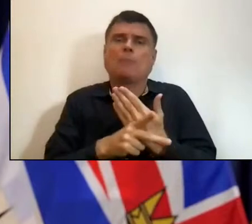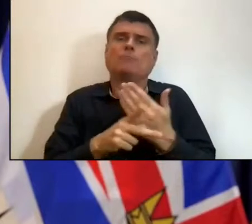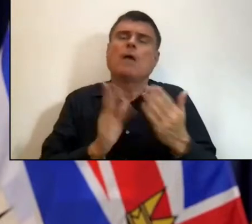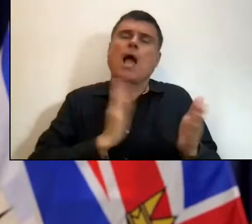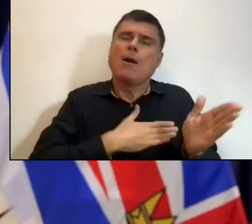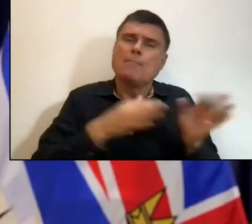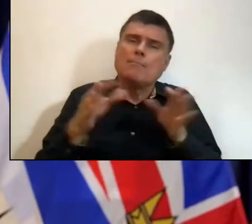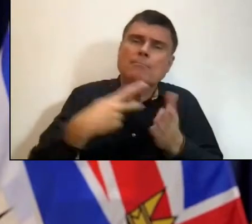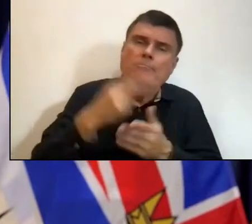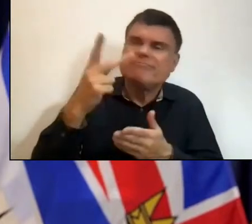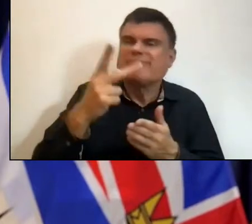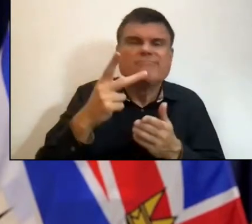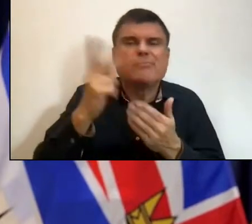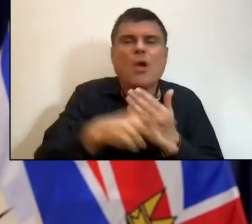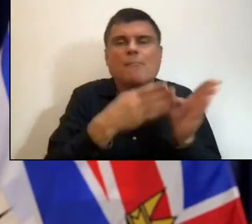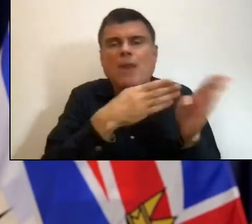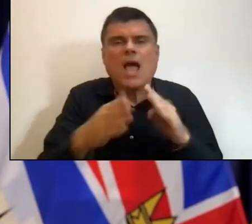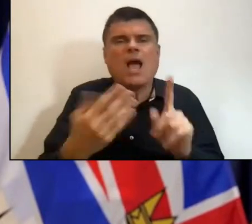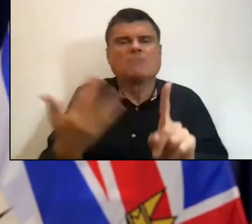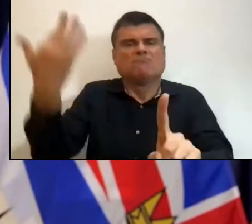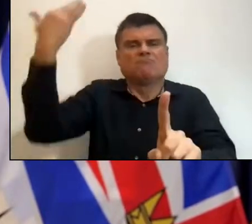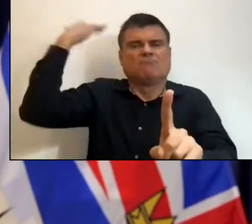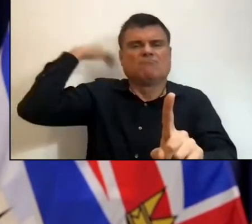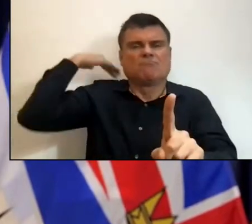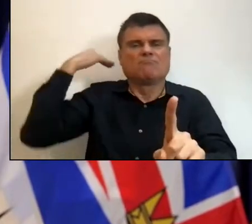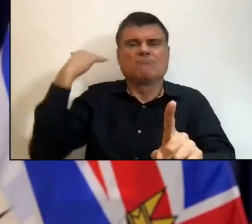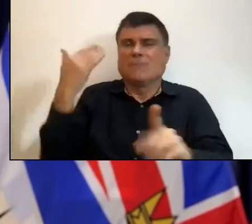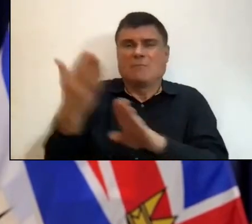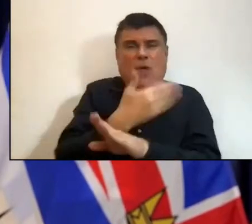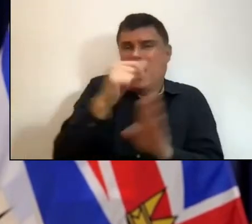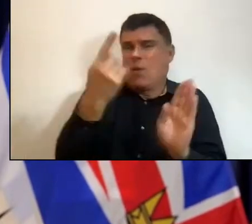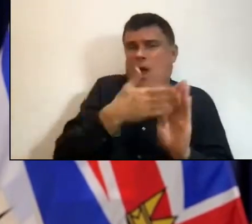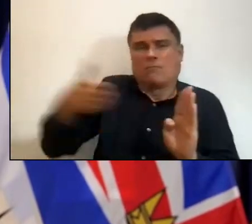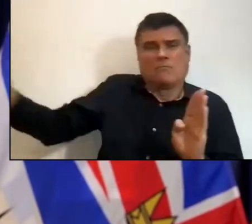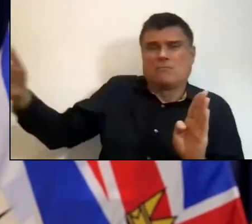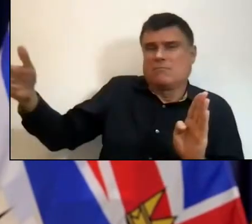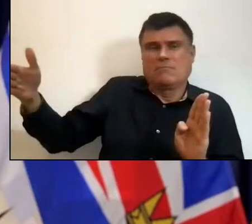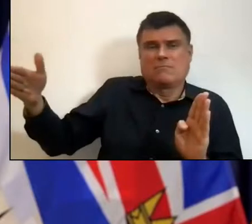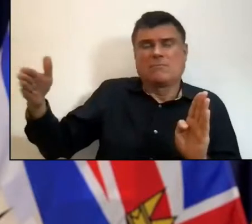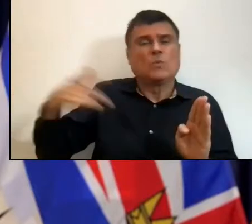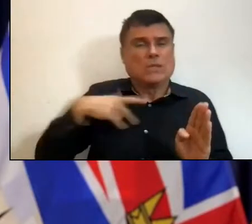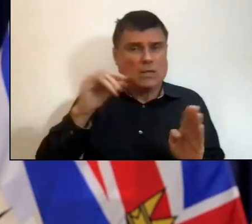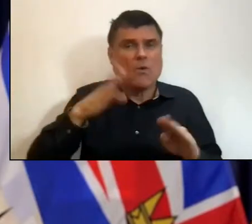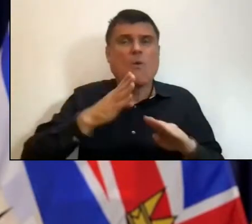The 67% over 70 and it's limited